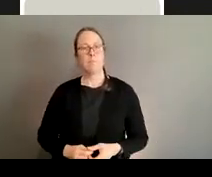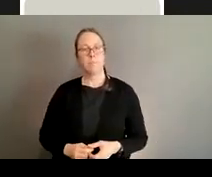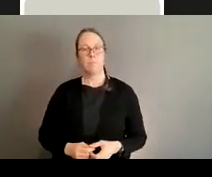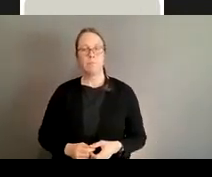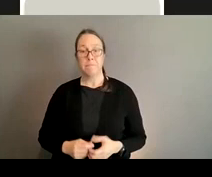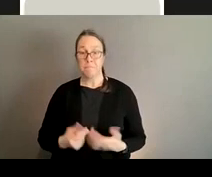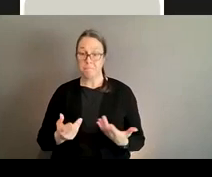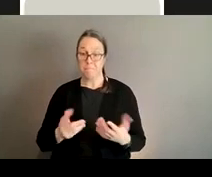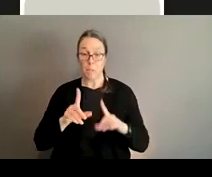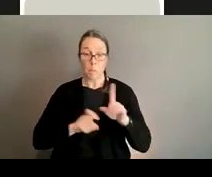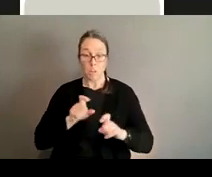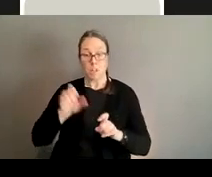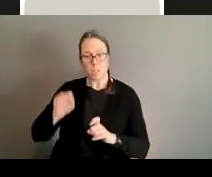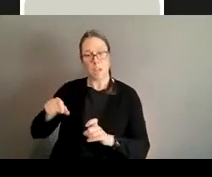Questions can go into the Q&A box.